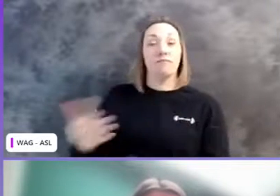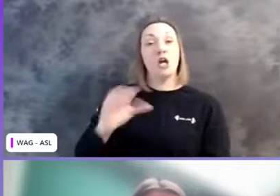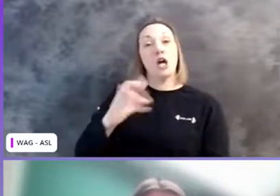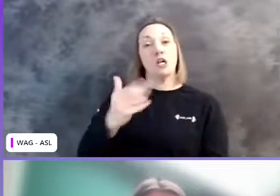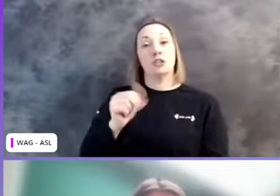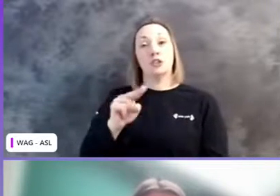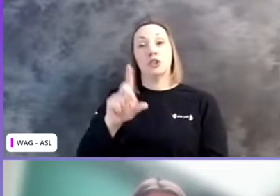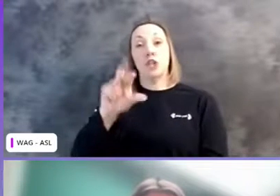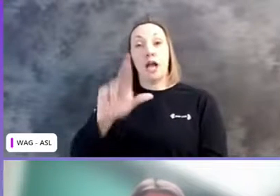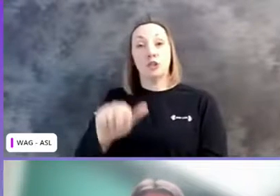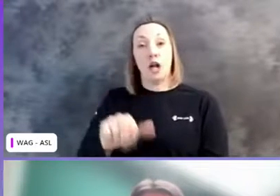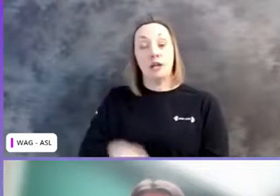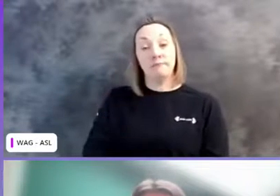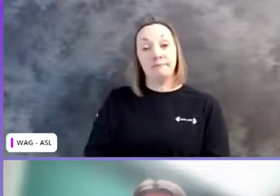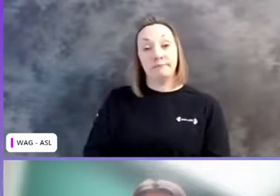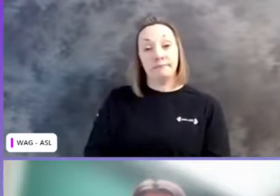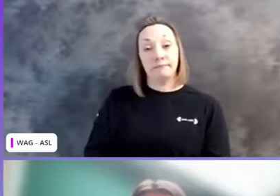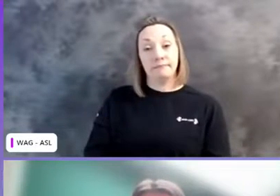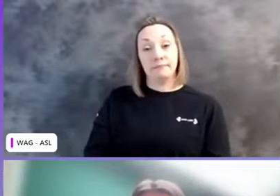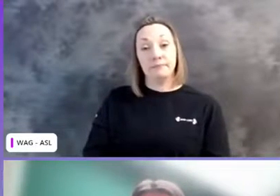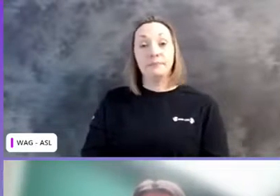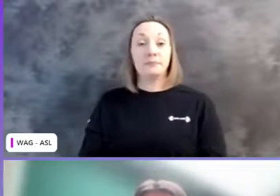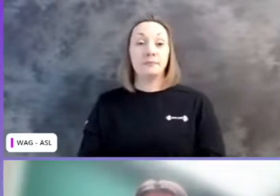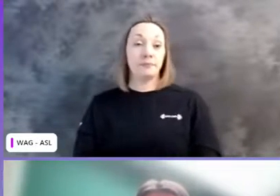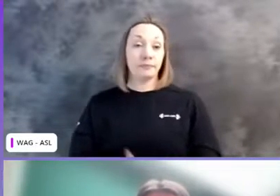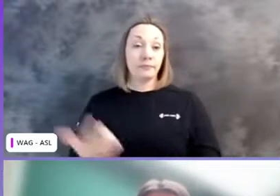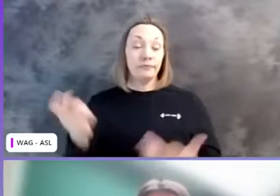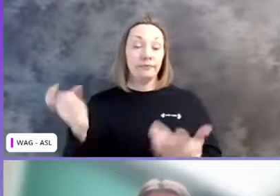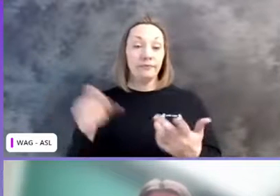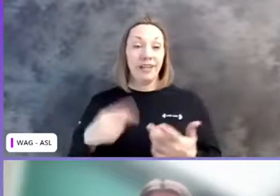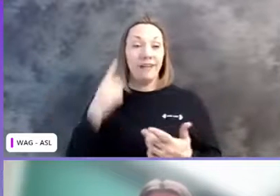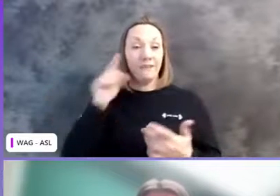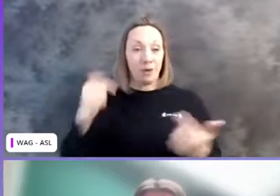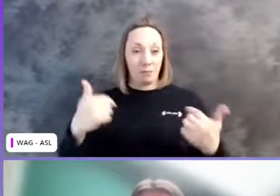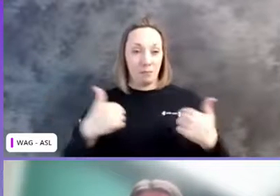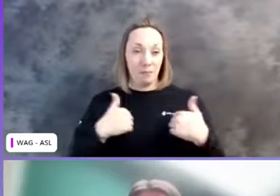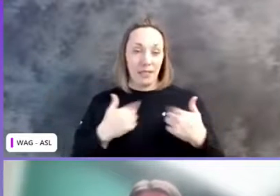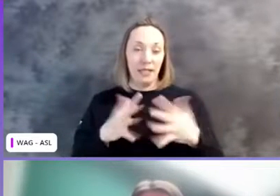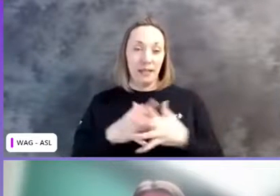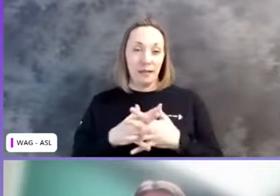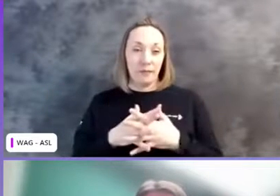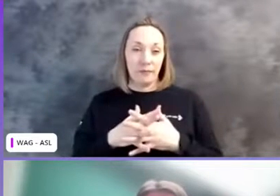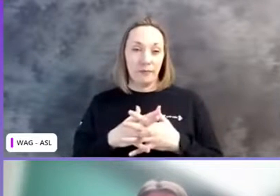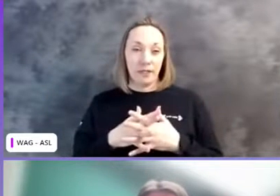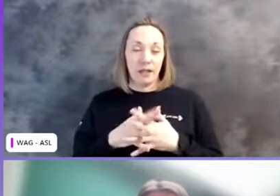why it is important and why we are going to spend some time and effort on it. So Chandra.